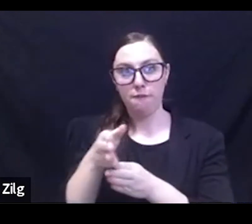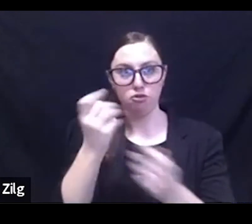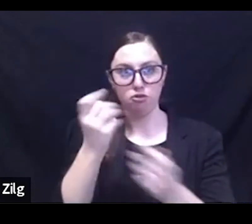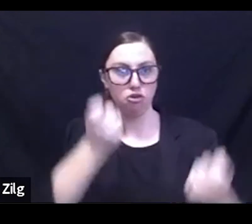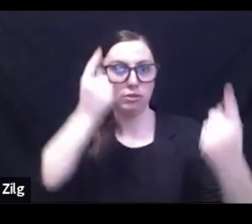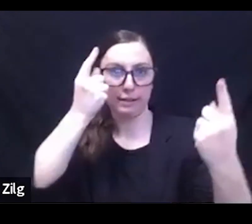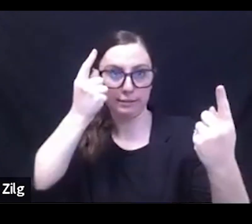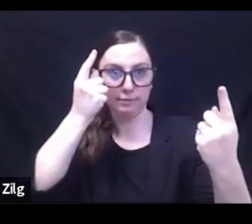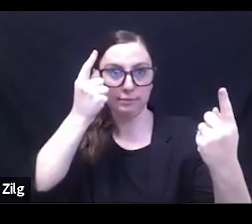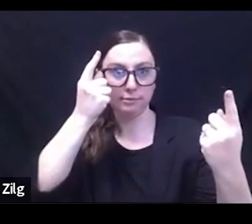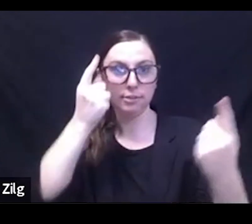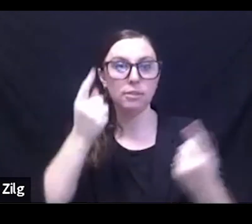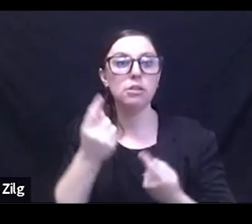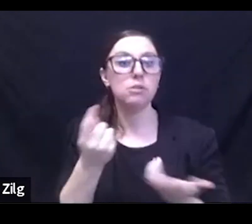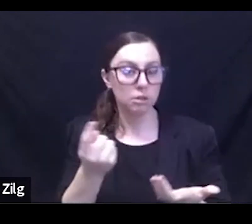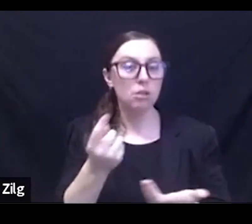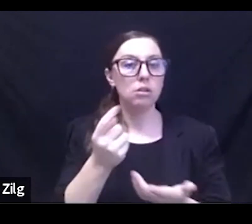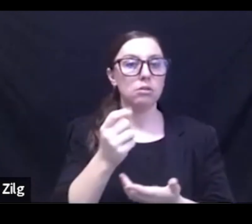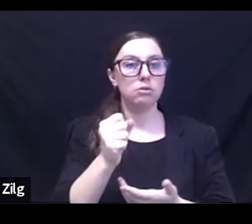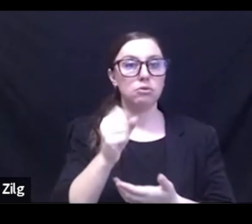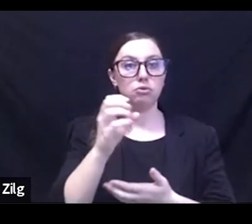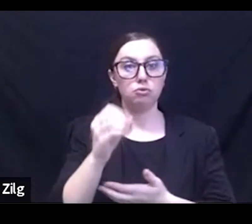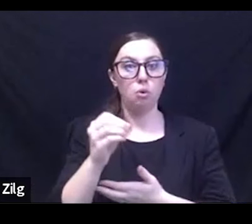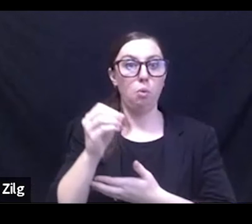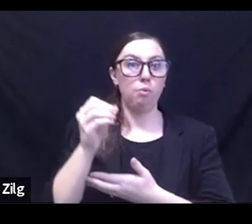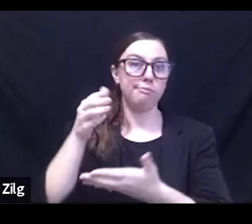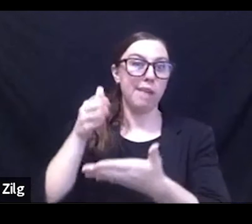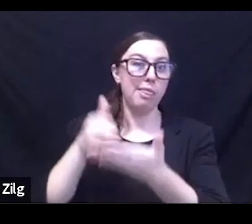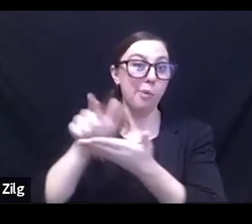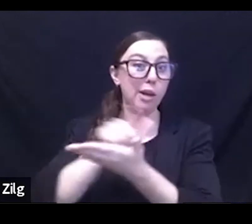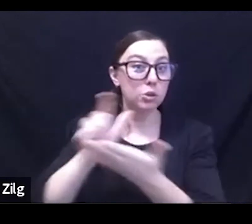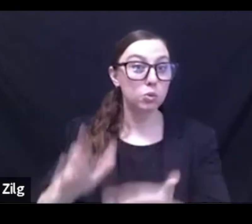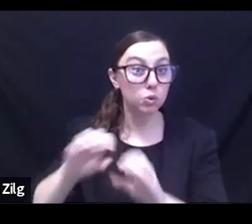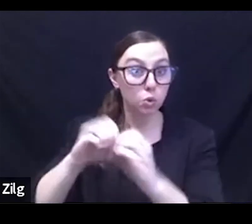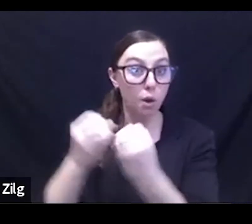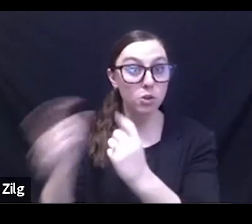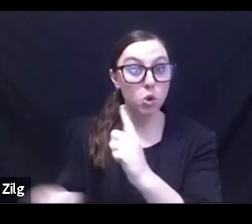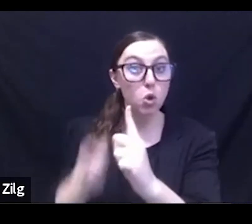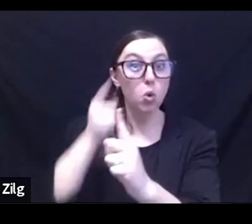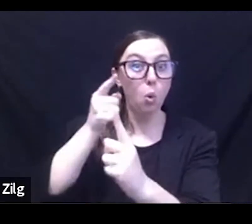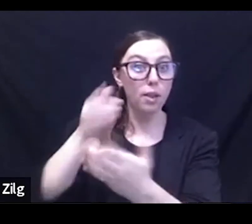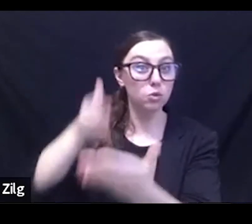exactly because my goal is to make sure other professionals -- like the